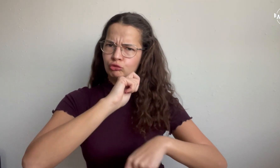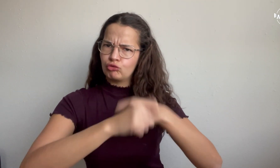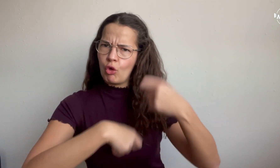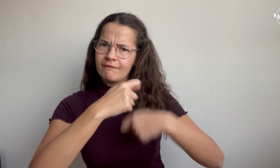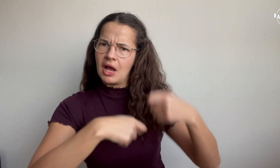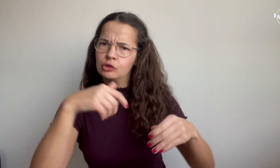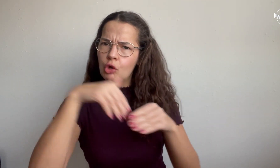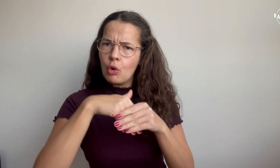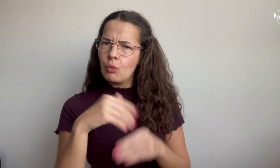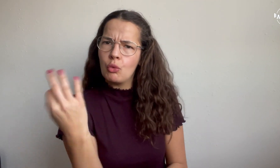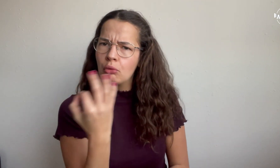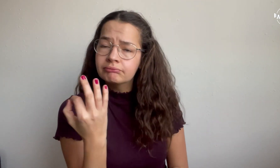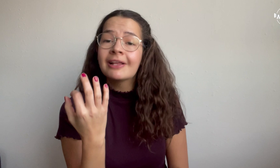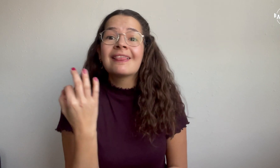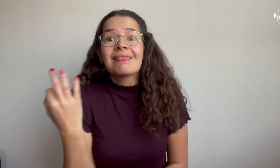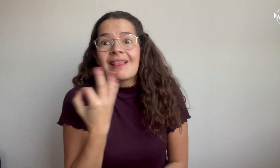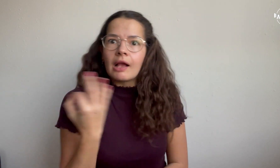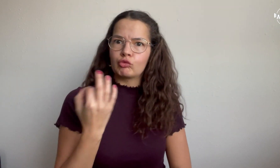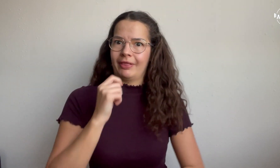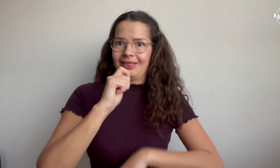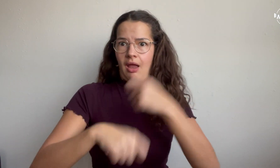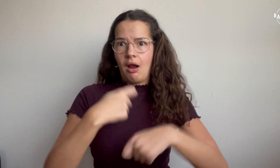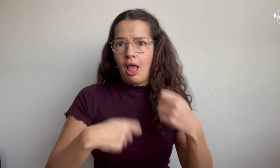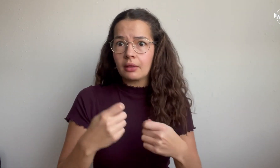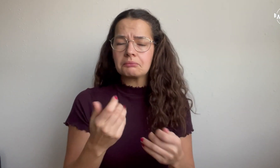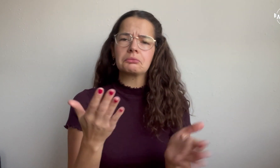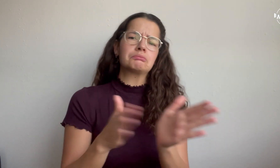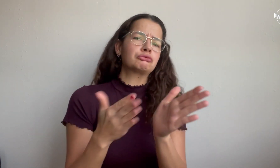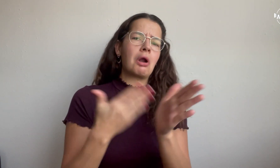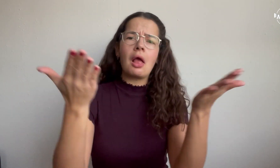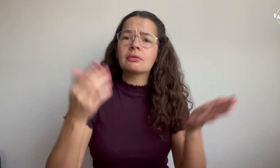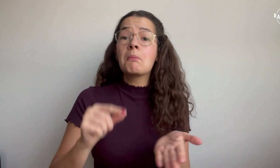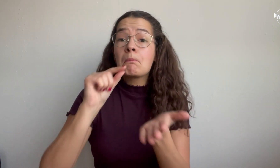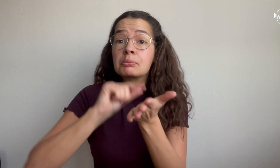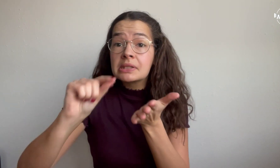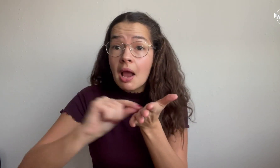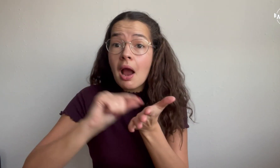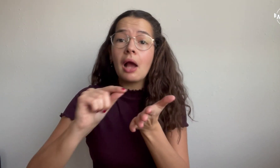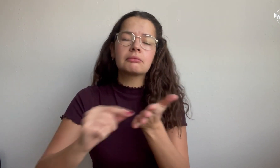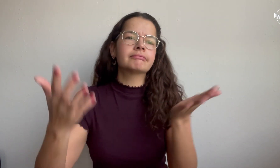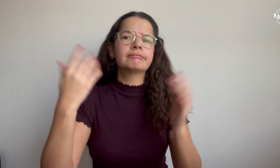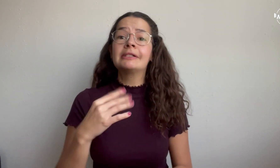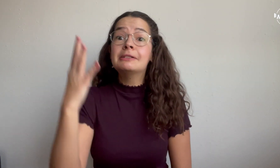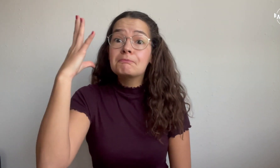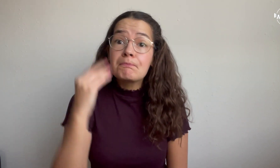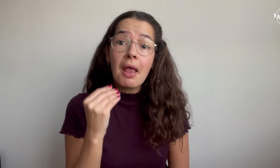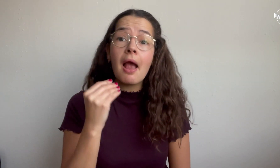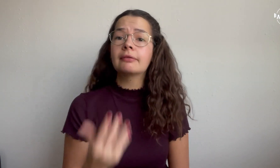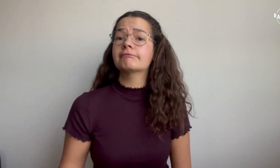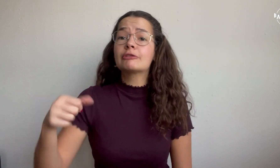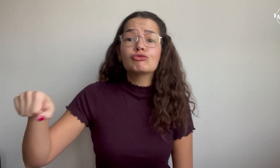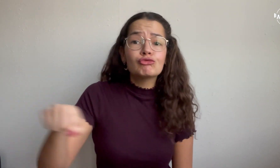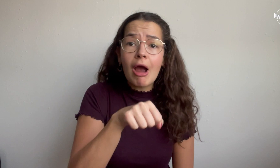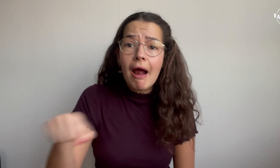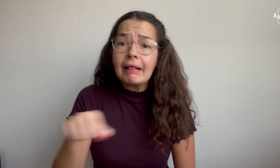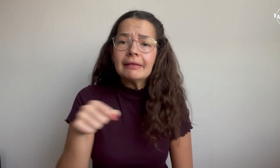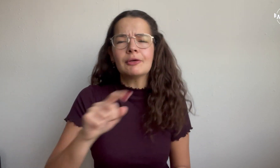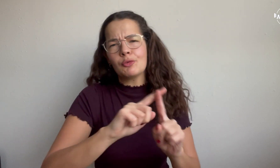Using verbs we can express some activity, for example “write”, “sleep” or “iron”.